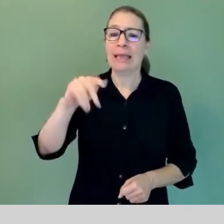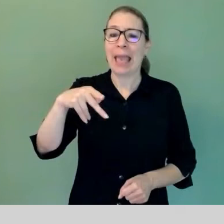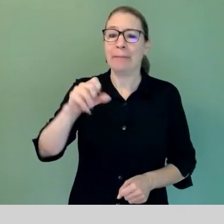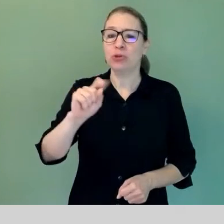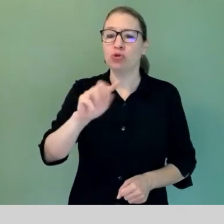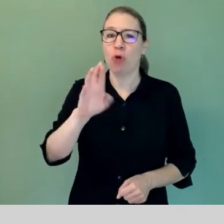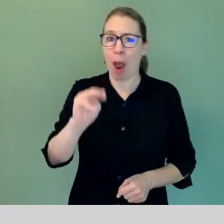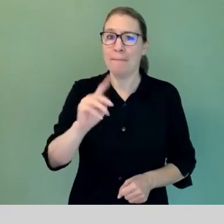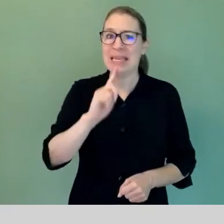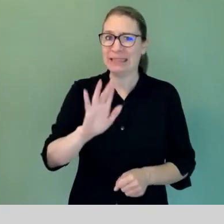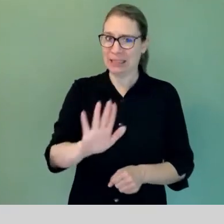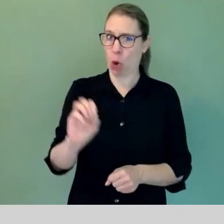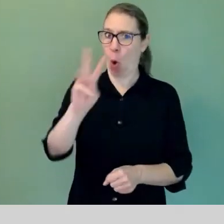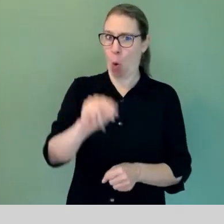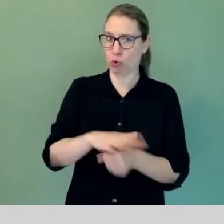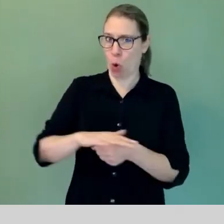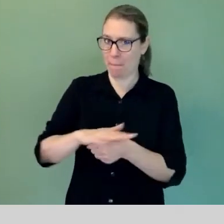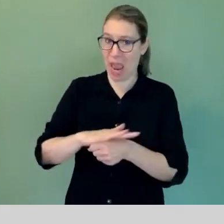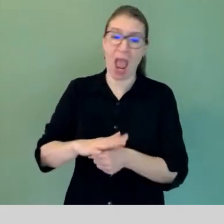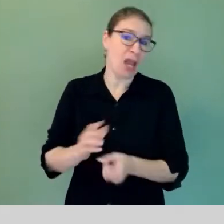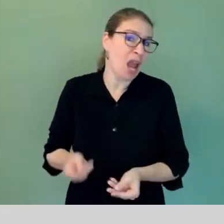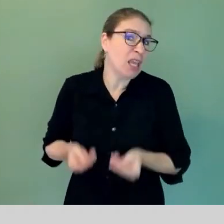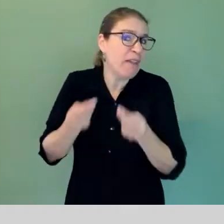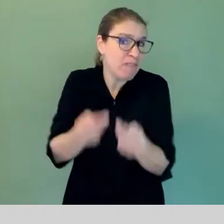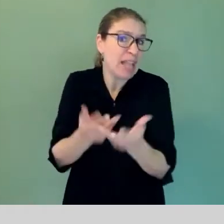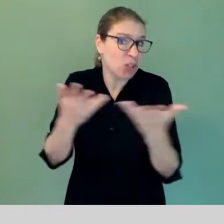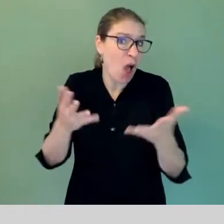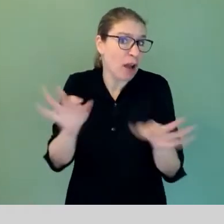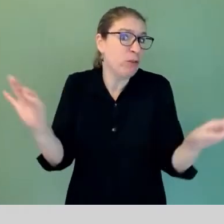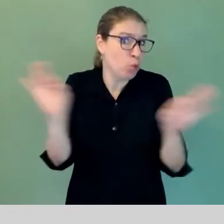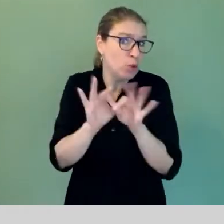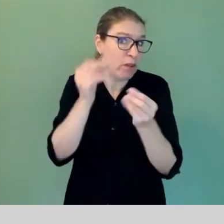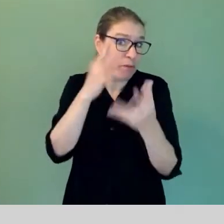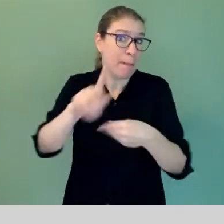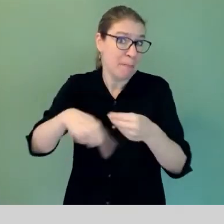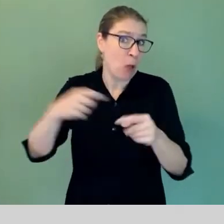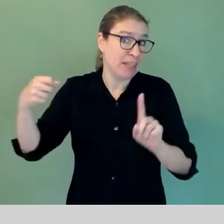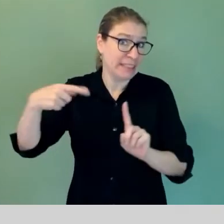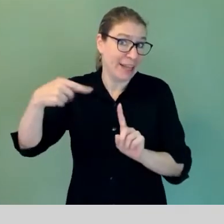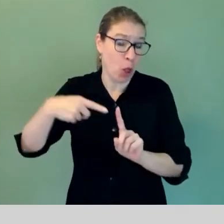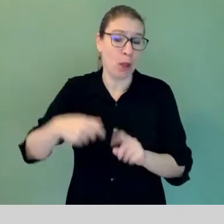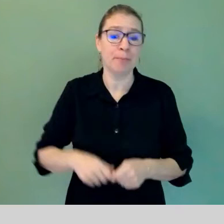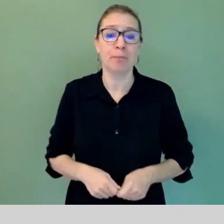So cepstrum is a domain of its own. And it does convey a lot of useful information about the signal.